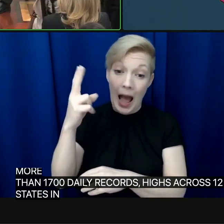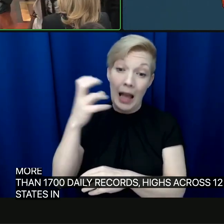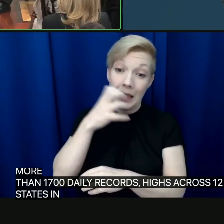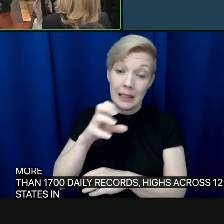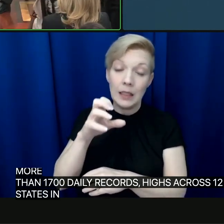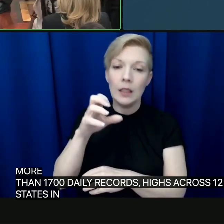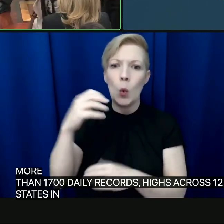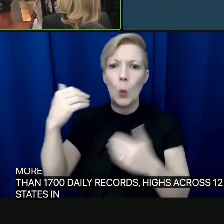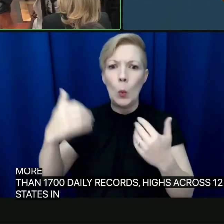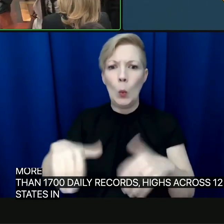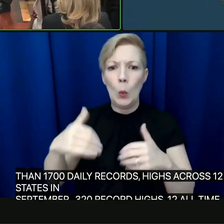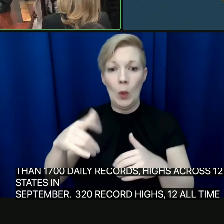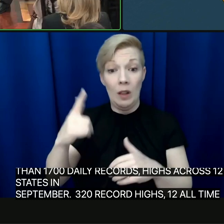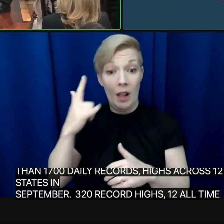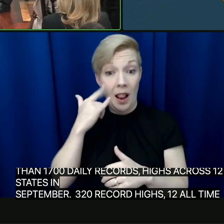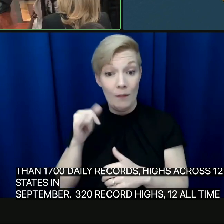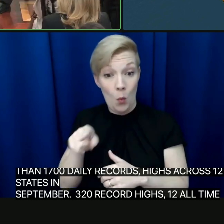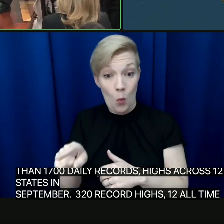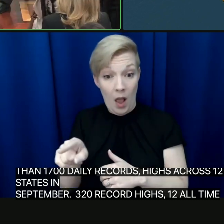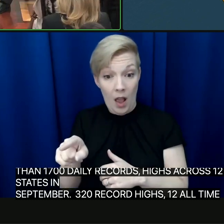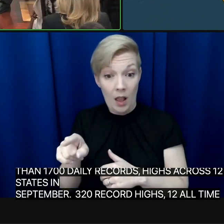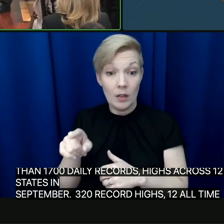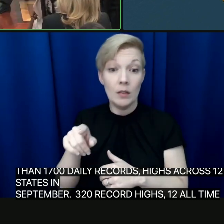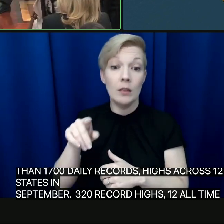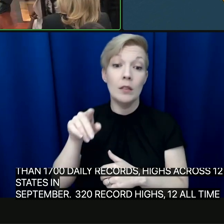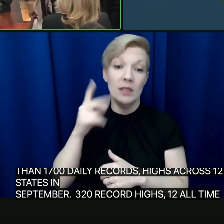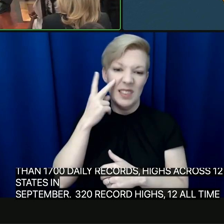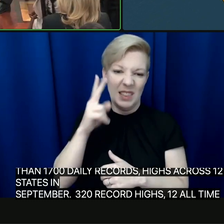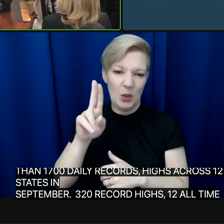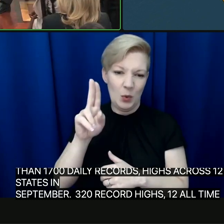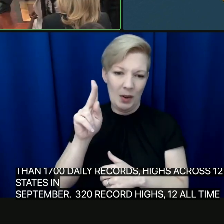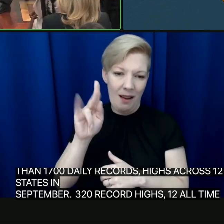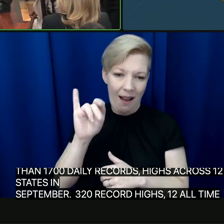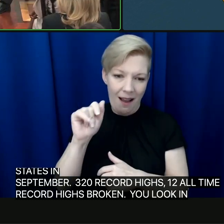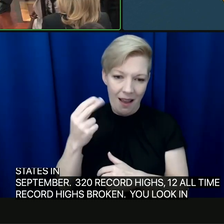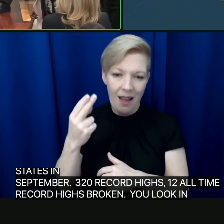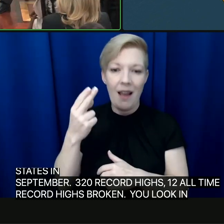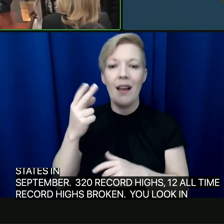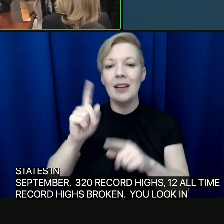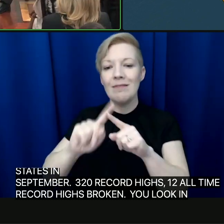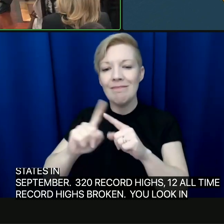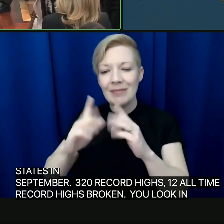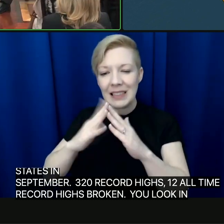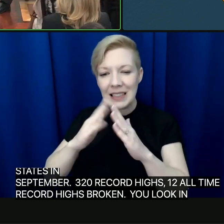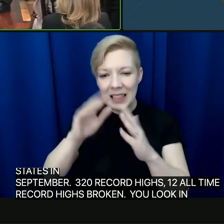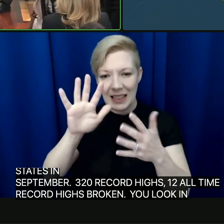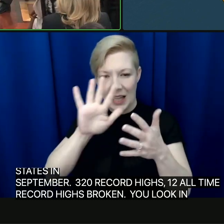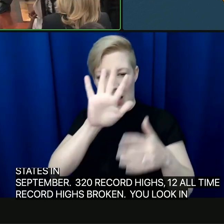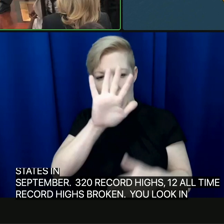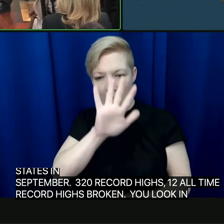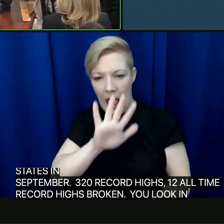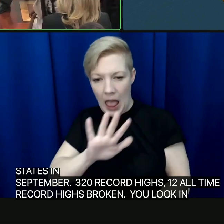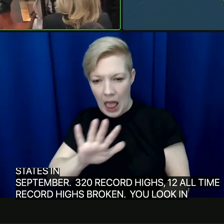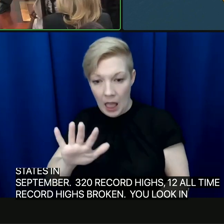You look at California, Ukiah, Santa Rosa, Sacramento, Murcia, San Jose, Napa, all with the highest temperatures ever recorded.